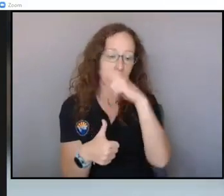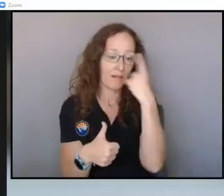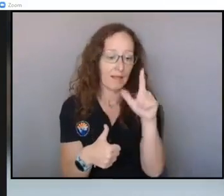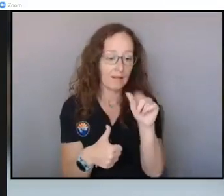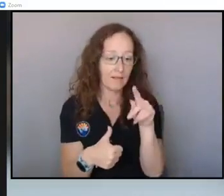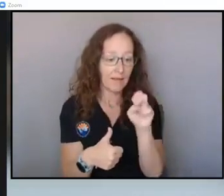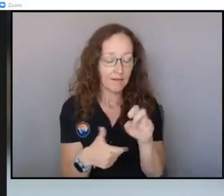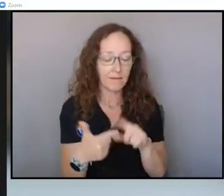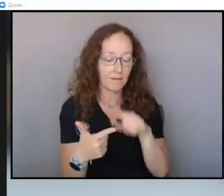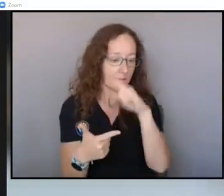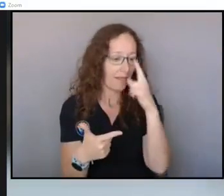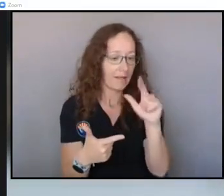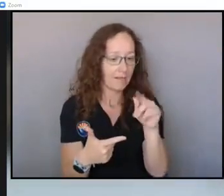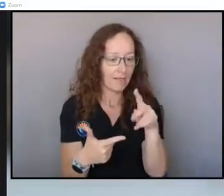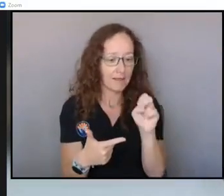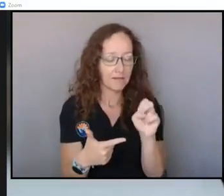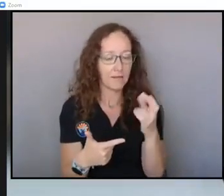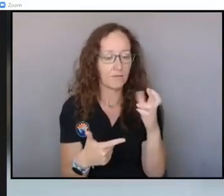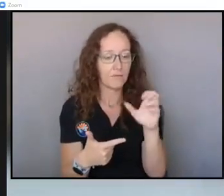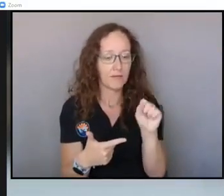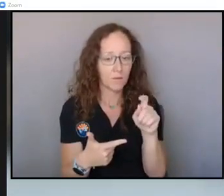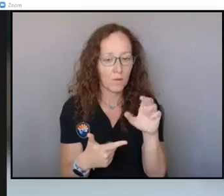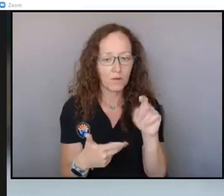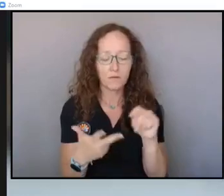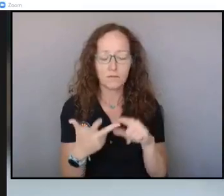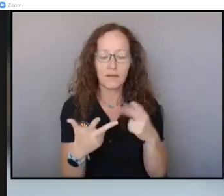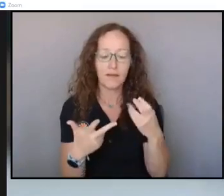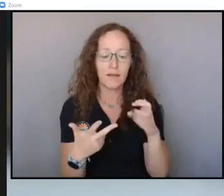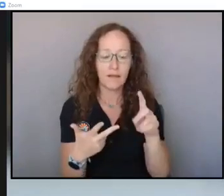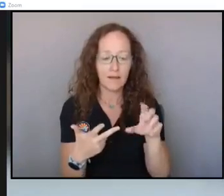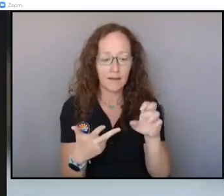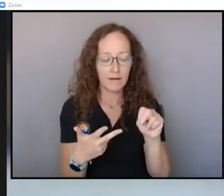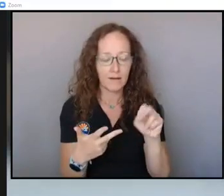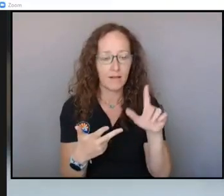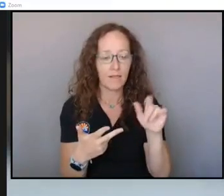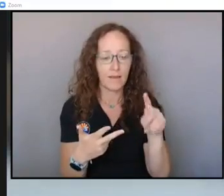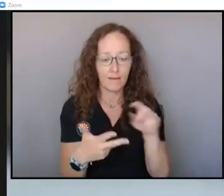WE HAD ANOTHER GOOD MEETING AT 10:00 AND OUR